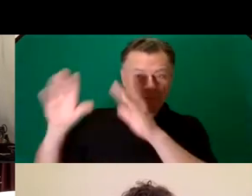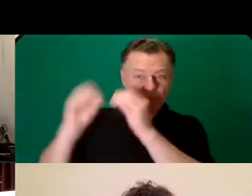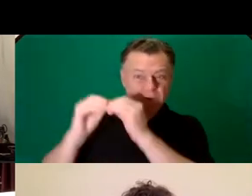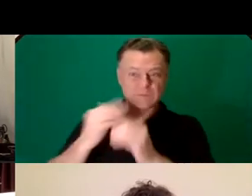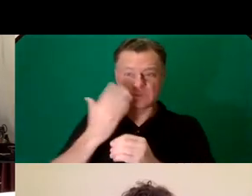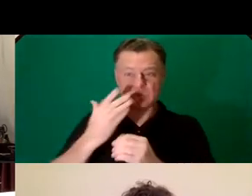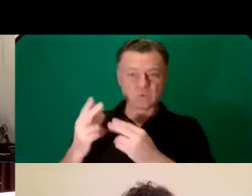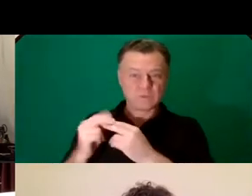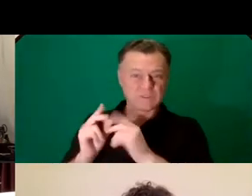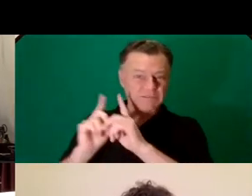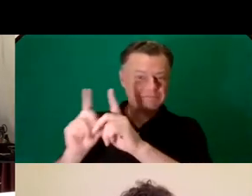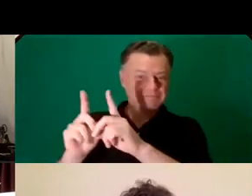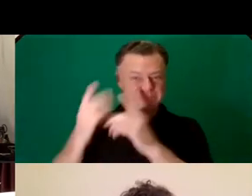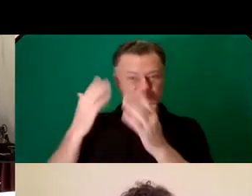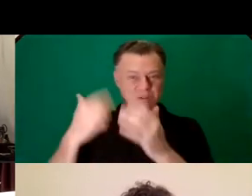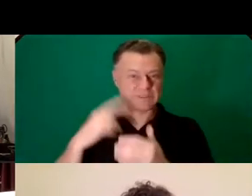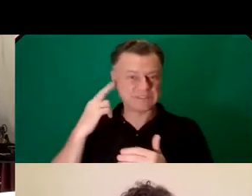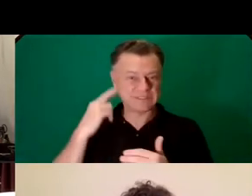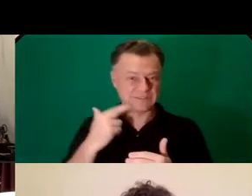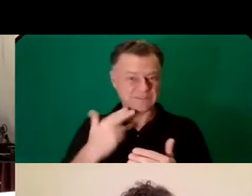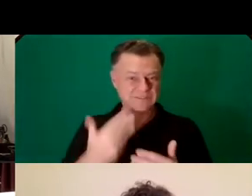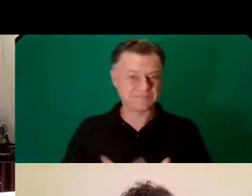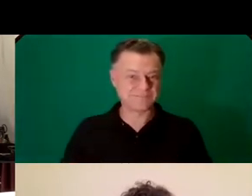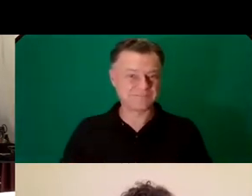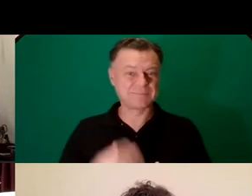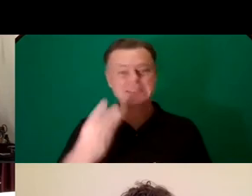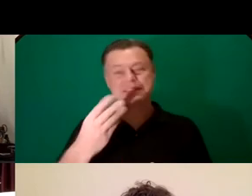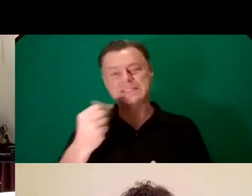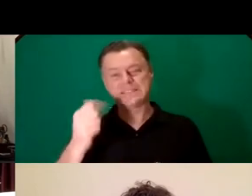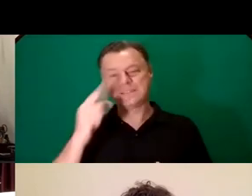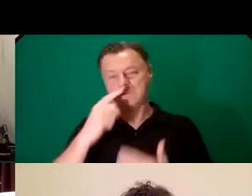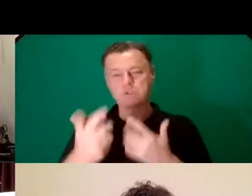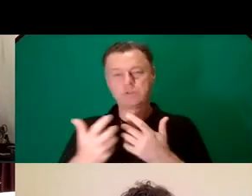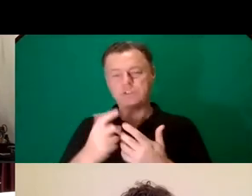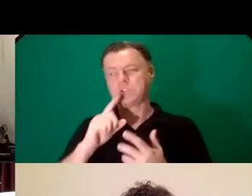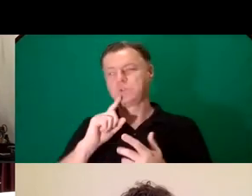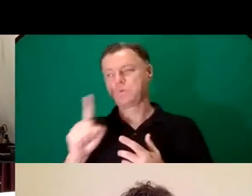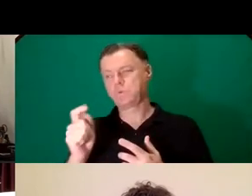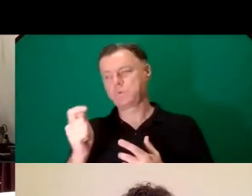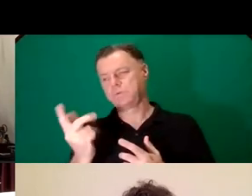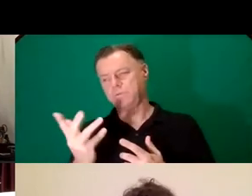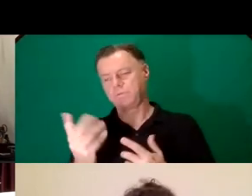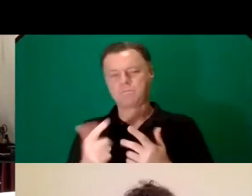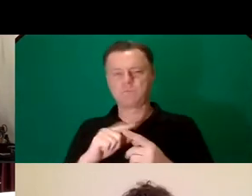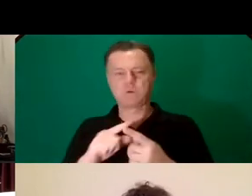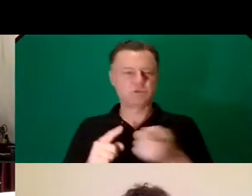up with and went to school with or, you know, some people from university knew, but people that